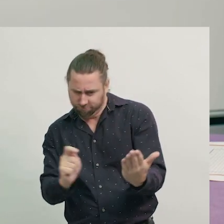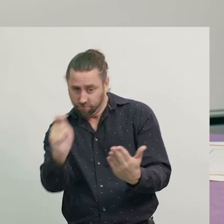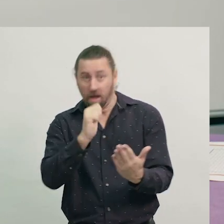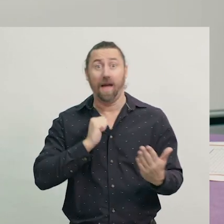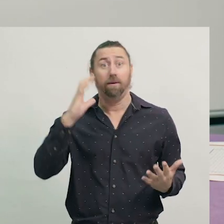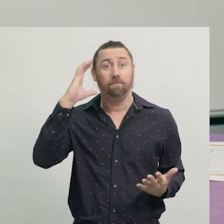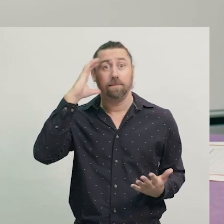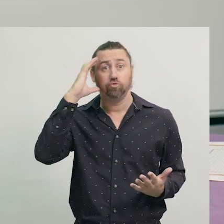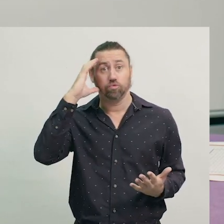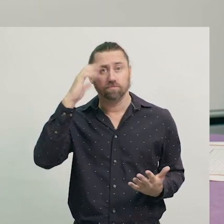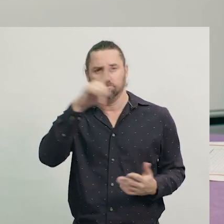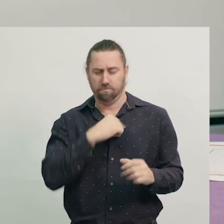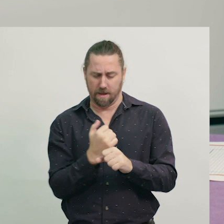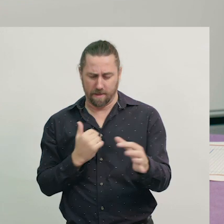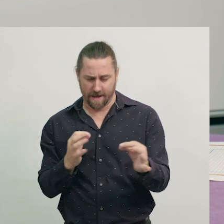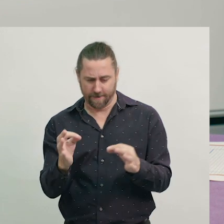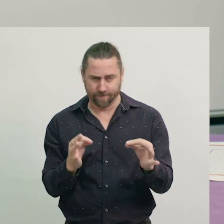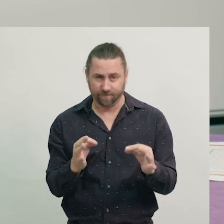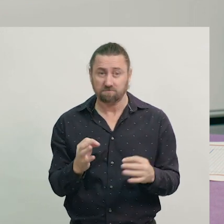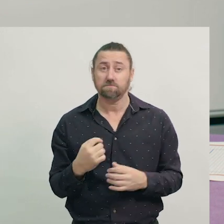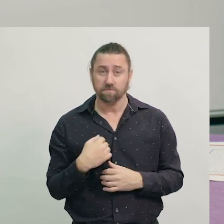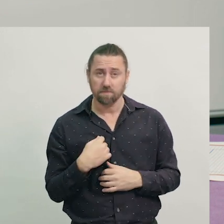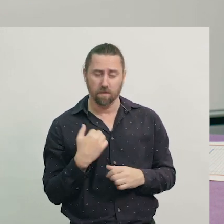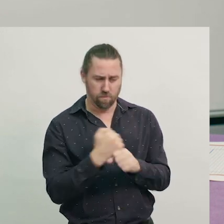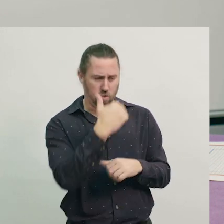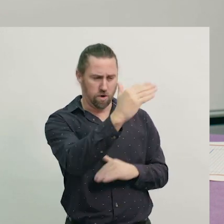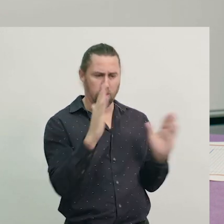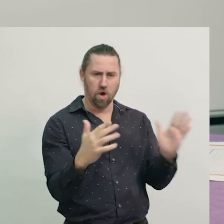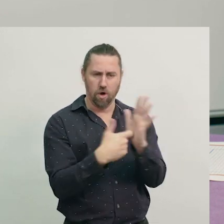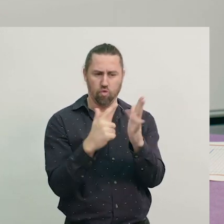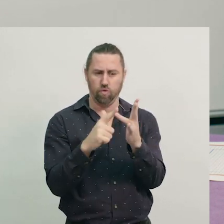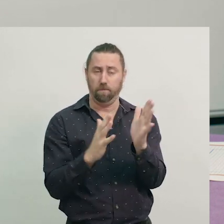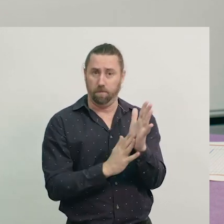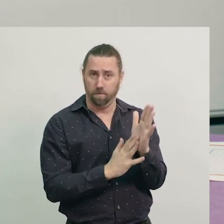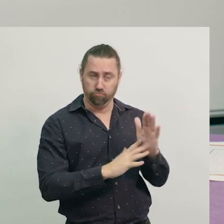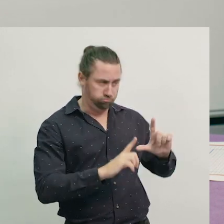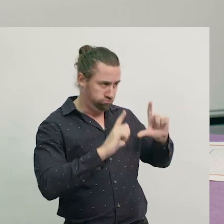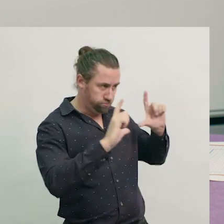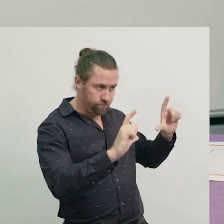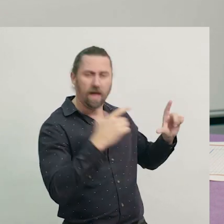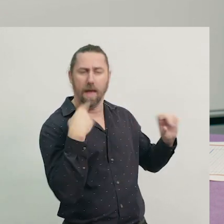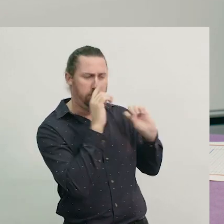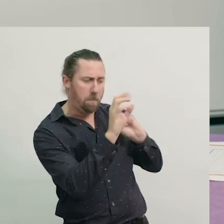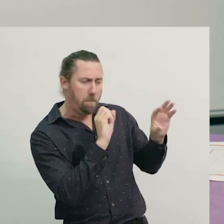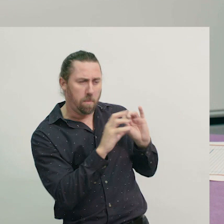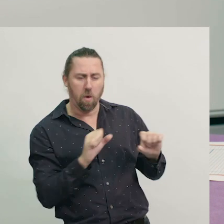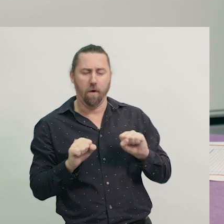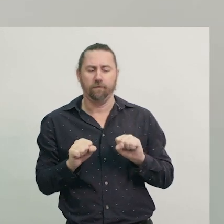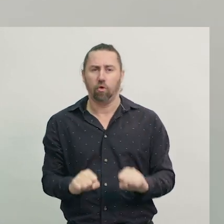Let's create a plan. We’ll start by making a scale drawing of a room, then we’ll add in the furniture afterwards.